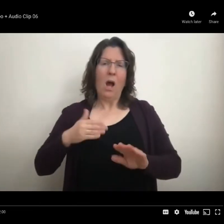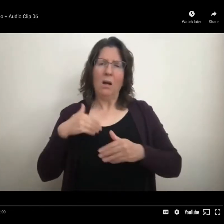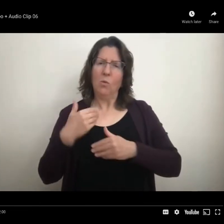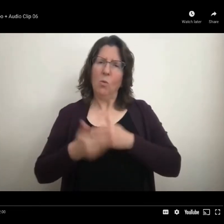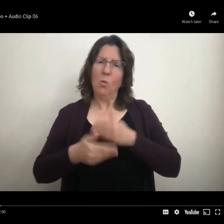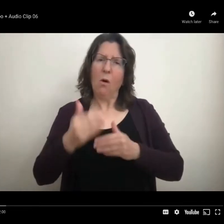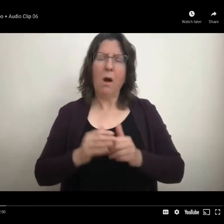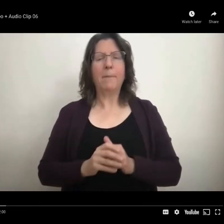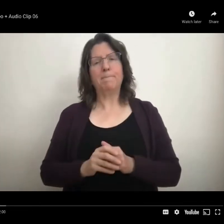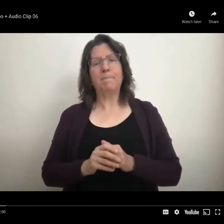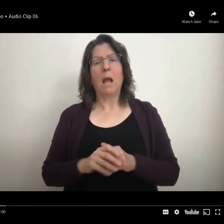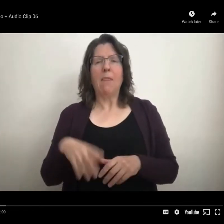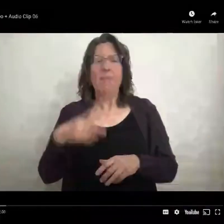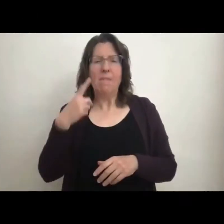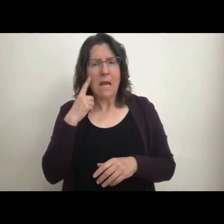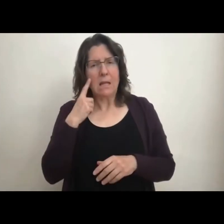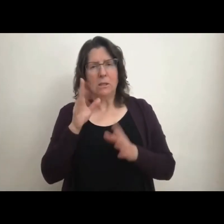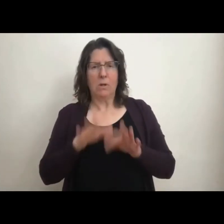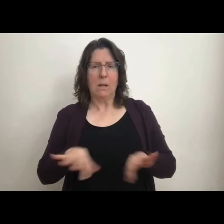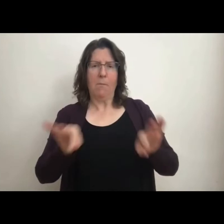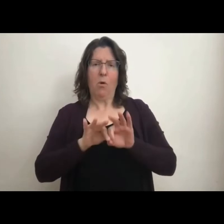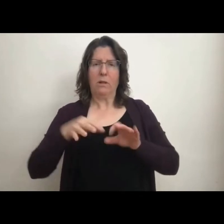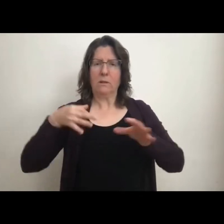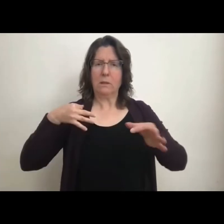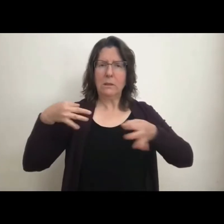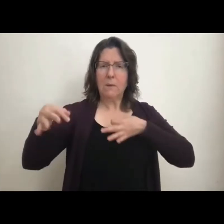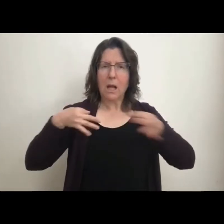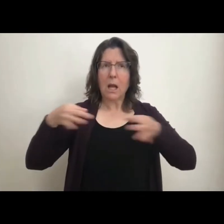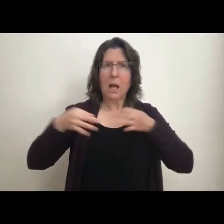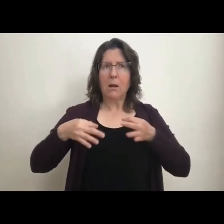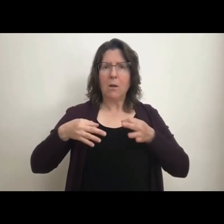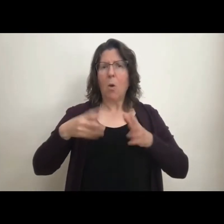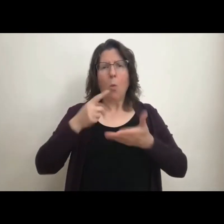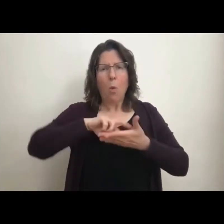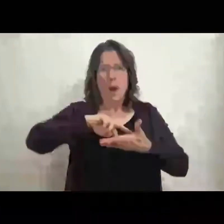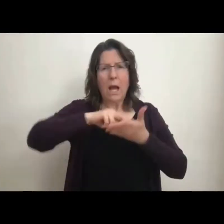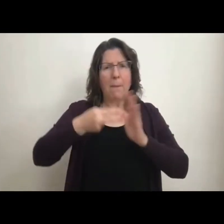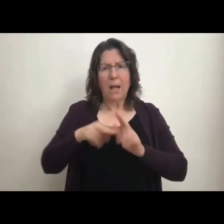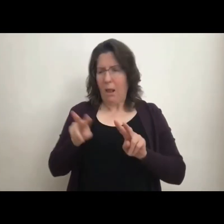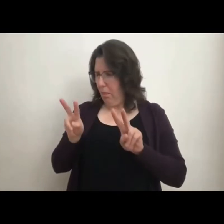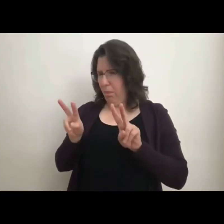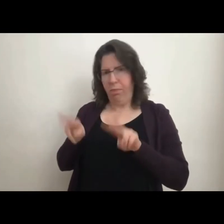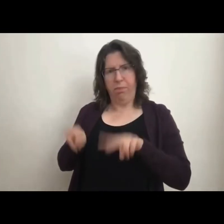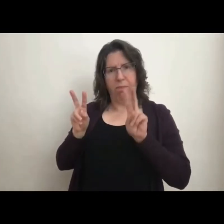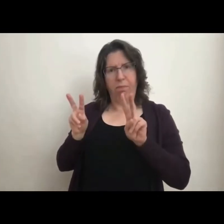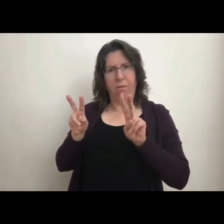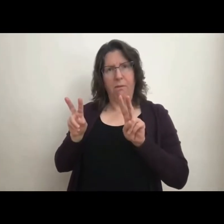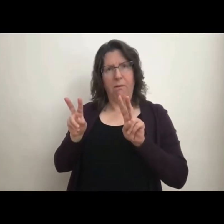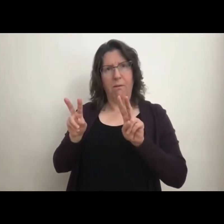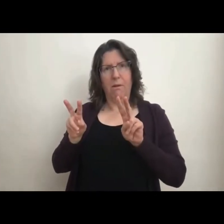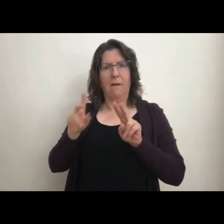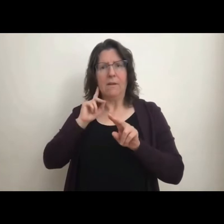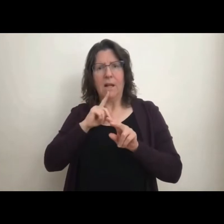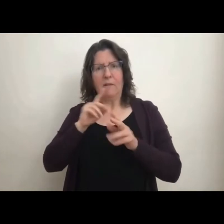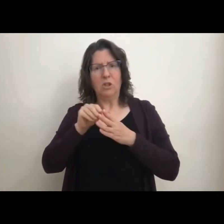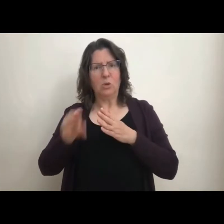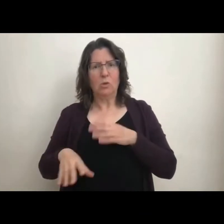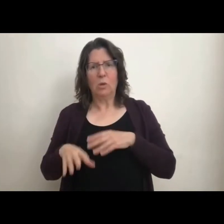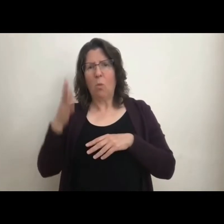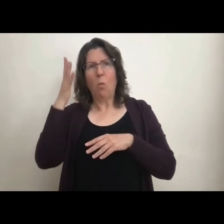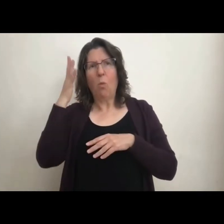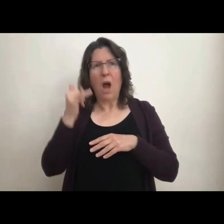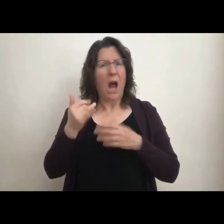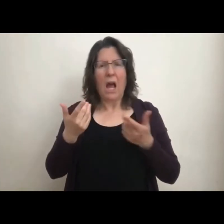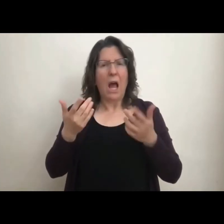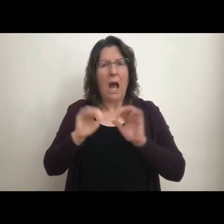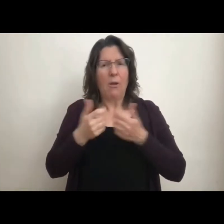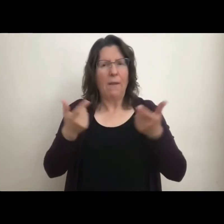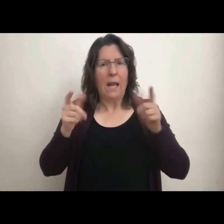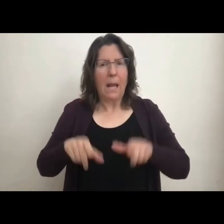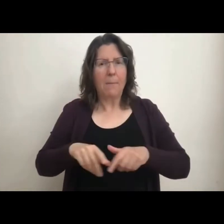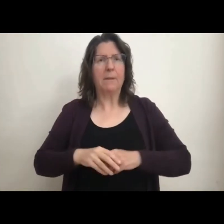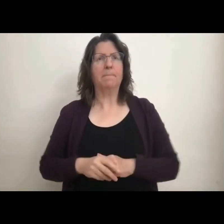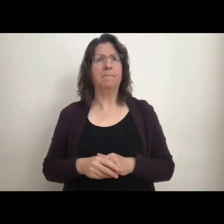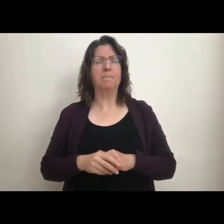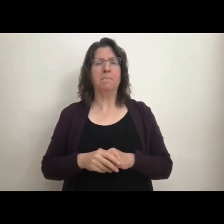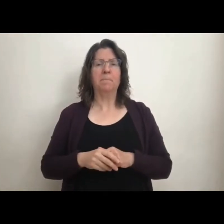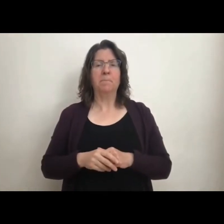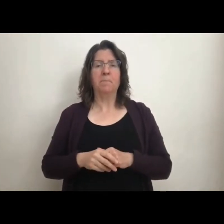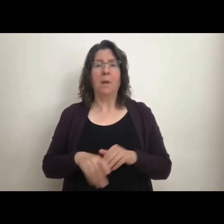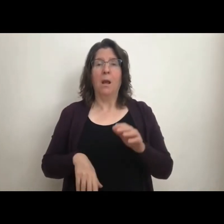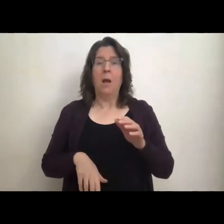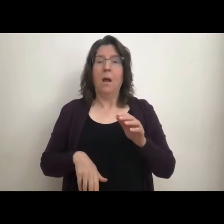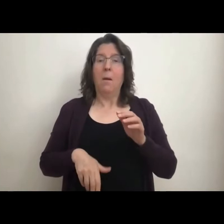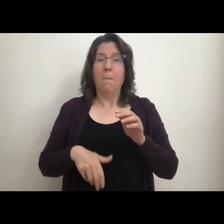Before I go on, I think I should explain further where my low expectations for the students originated.